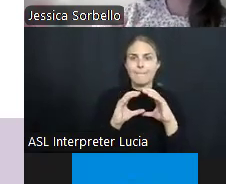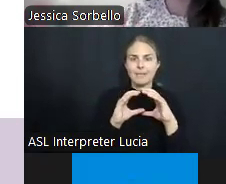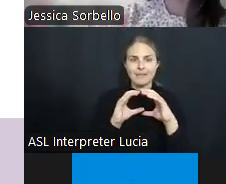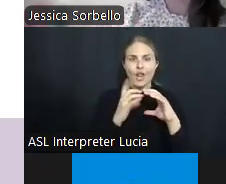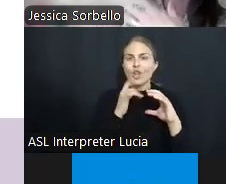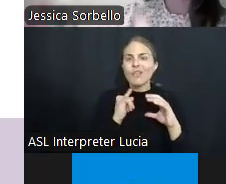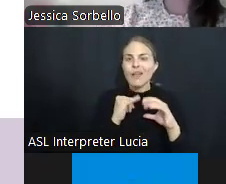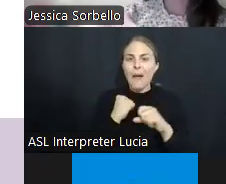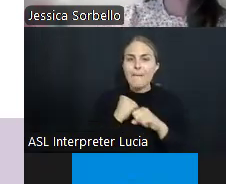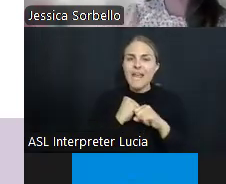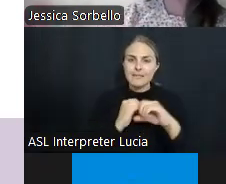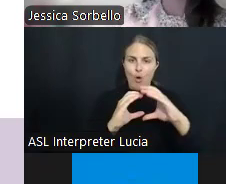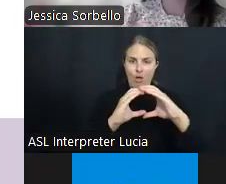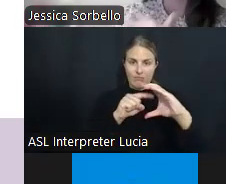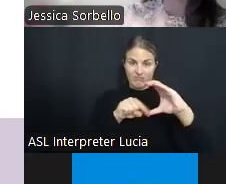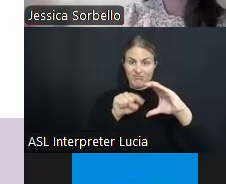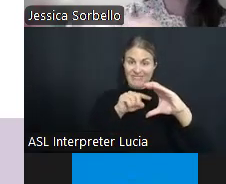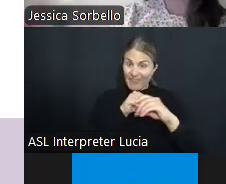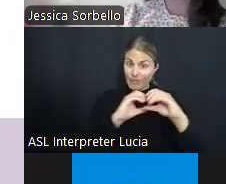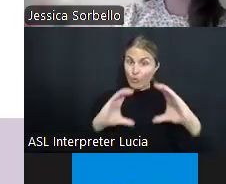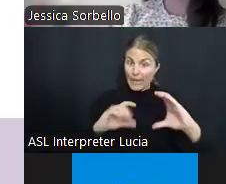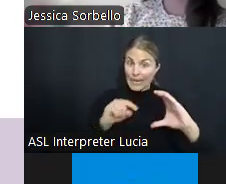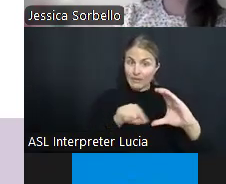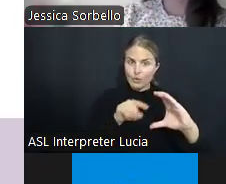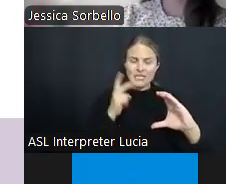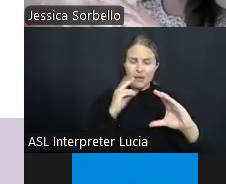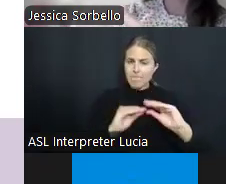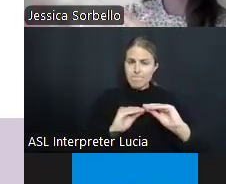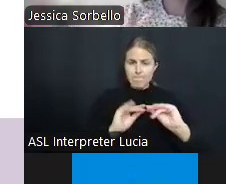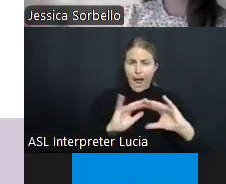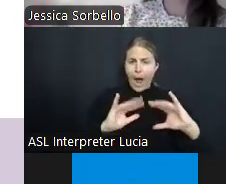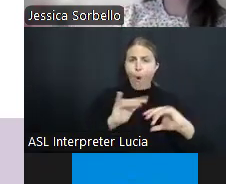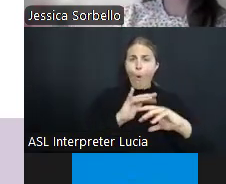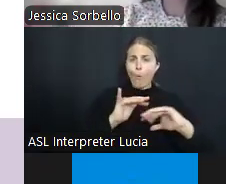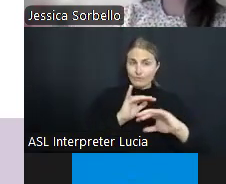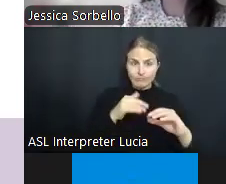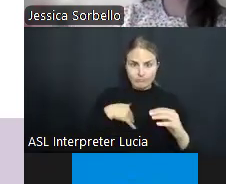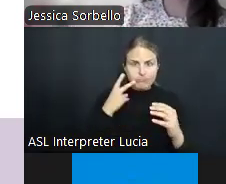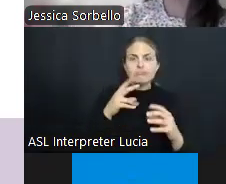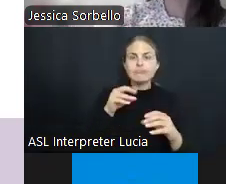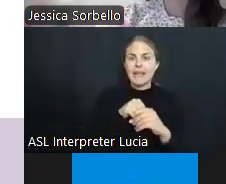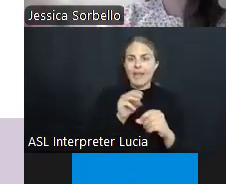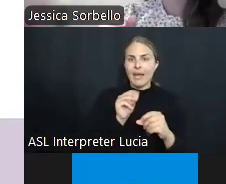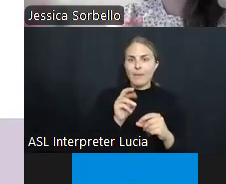significant. The same thing was done for folks when